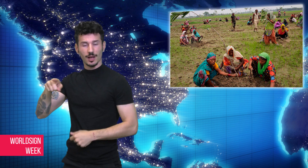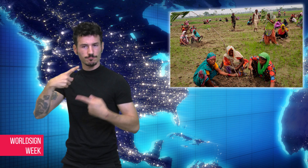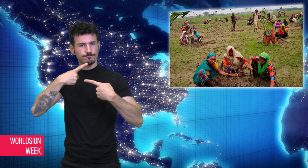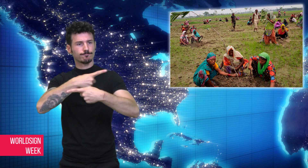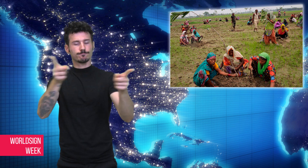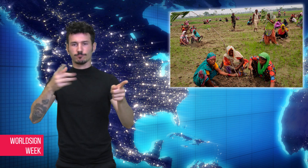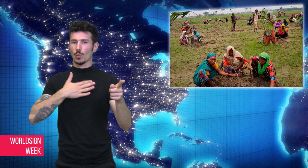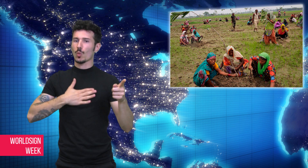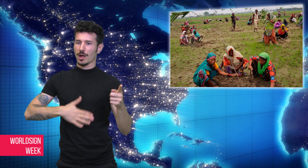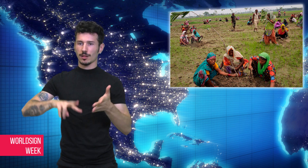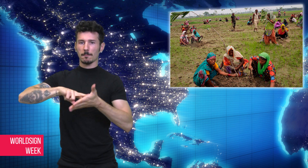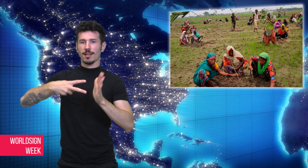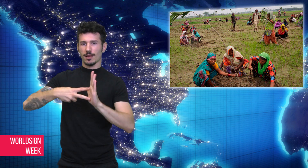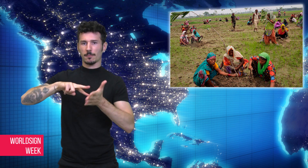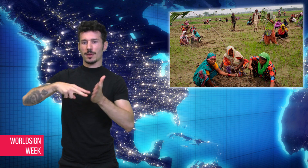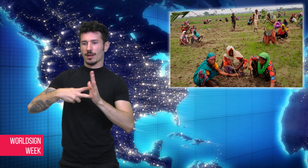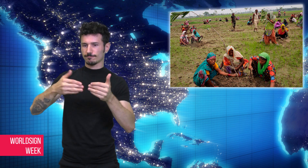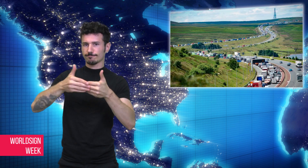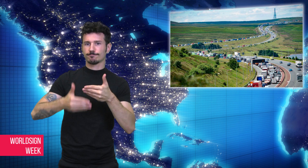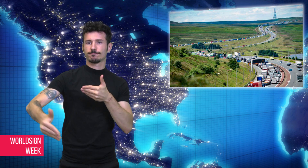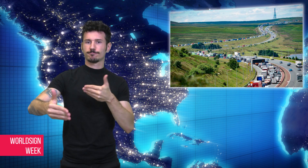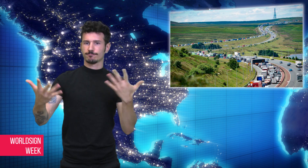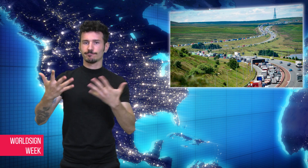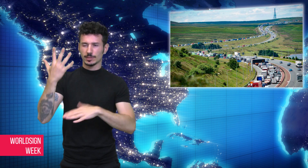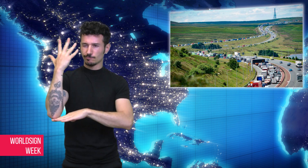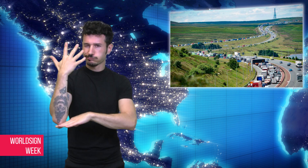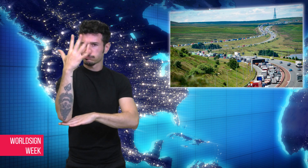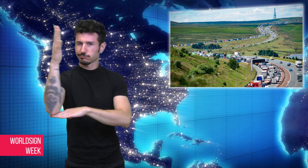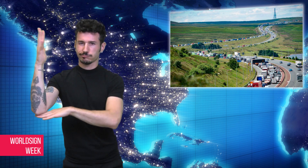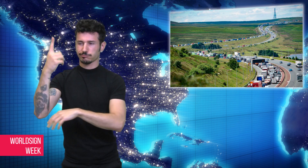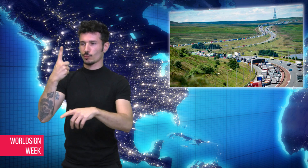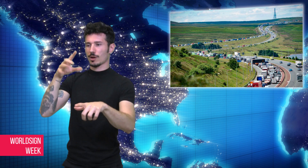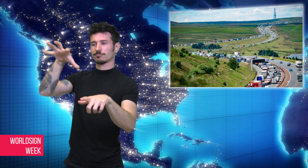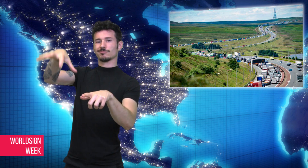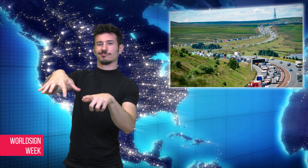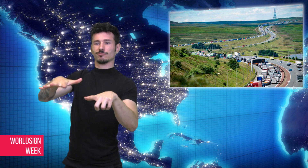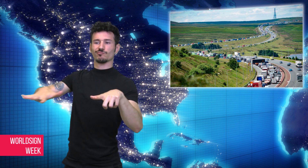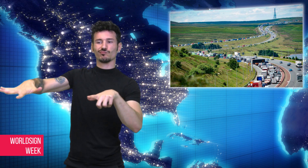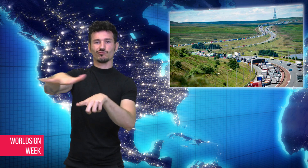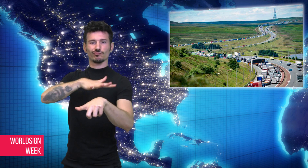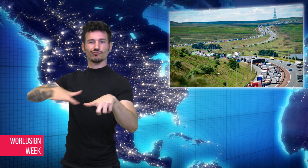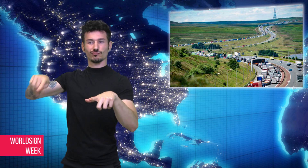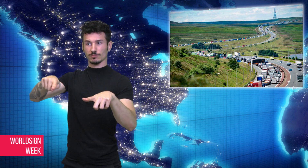China announced plans to plant forests covering an